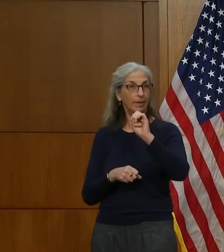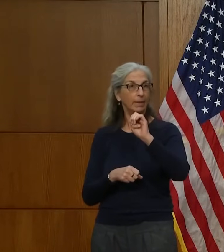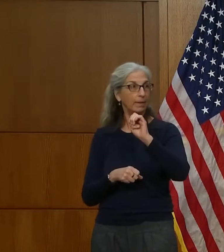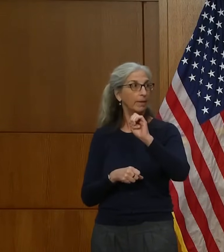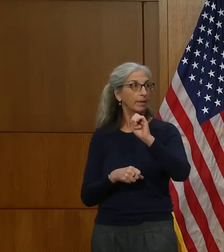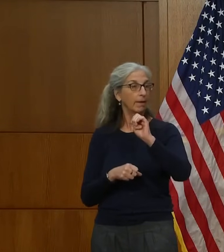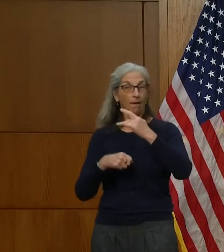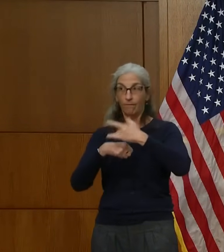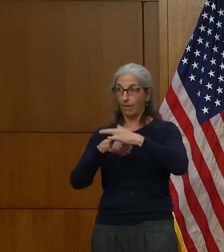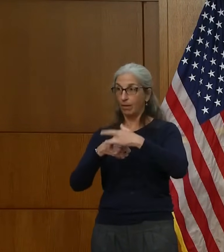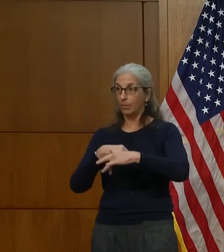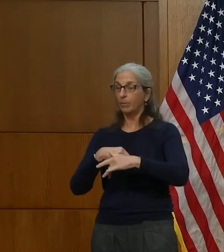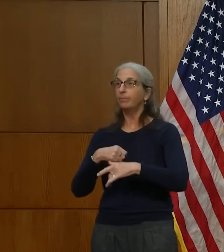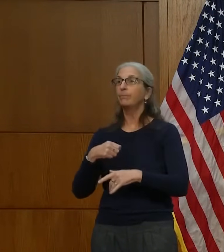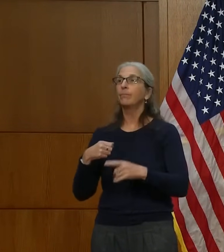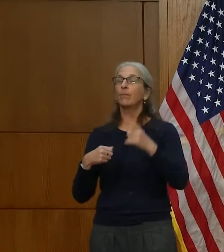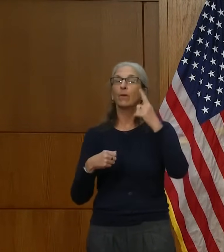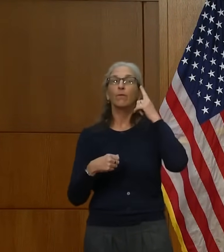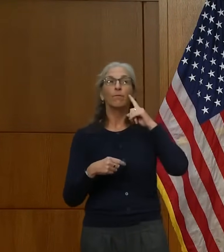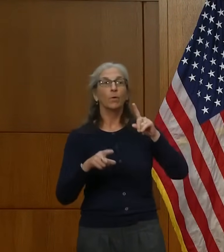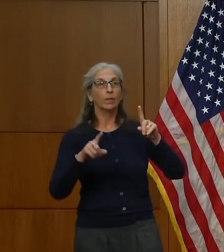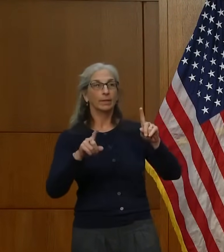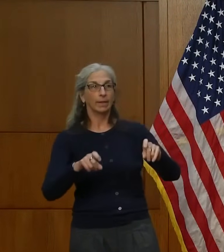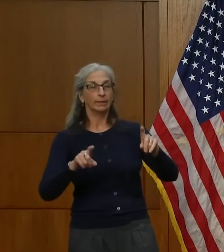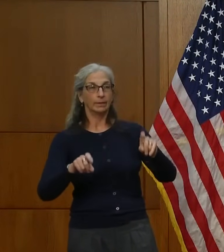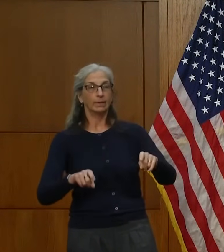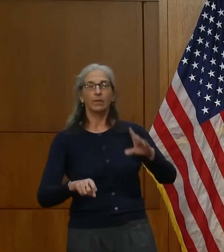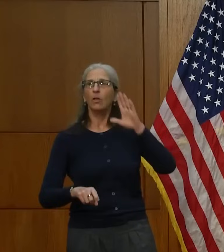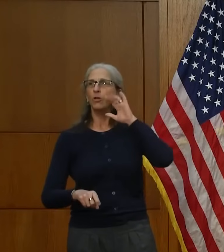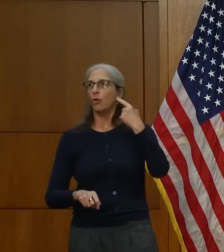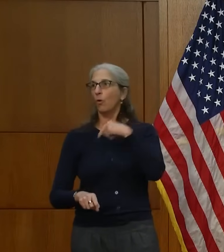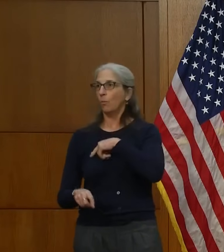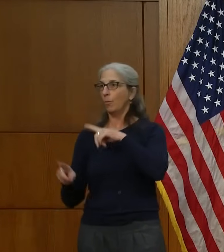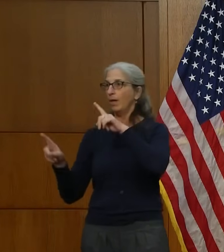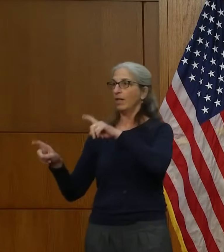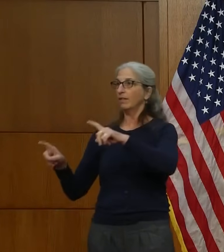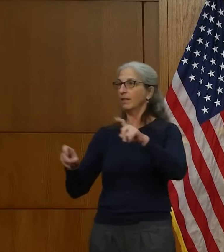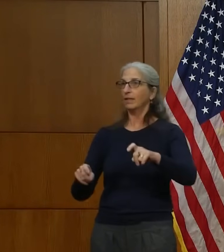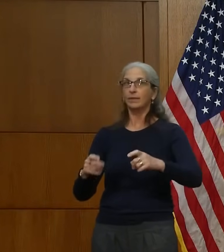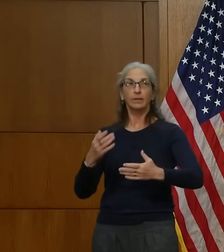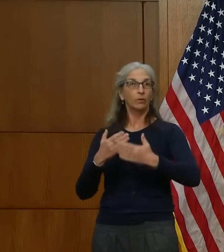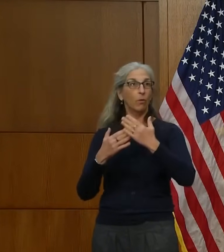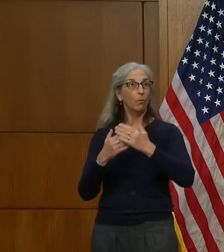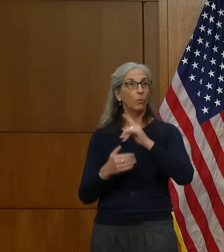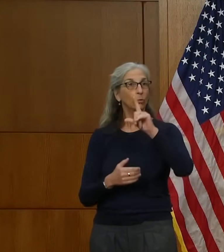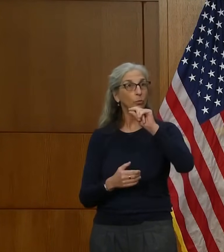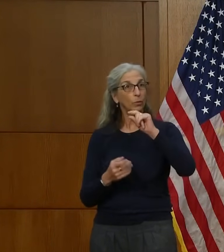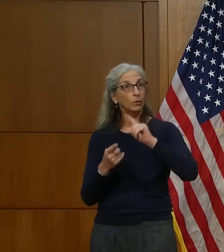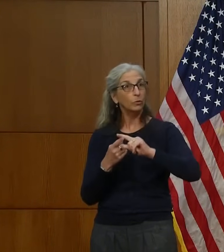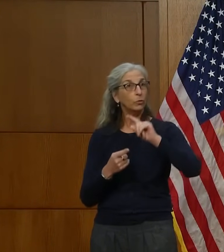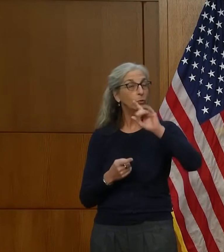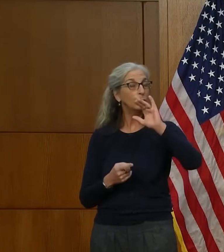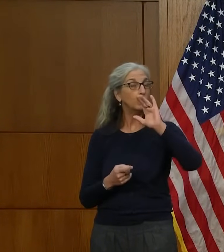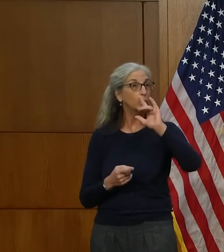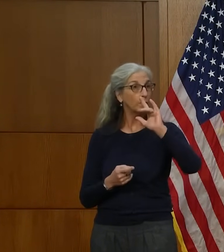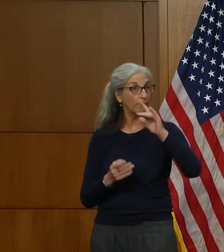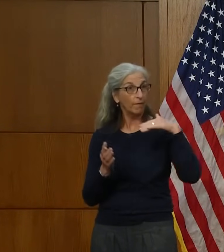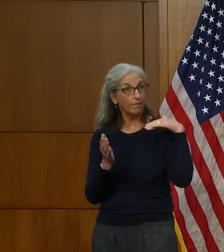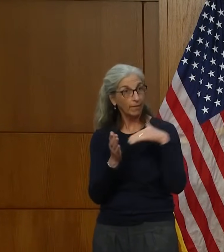ADEQUATE PPE TESTING AND STAFFING AVAILABLE? YEAH THEY'RE GREAT QUESTION. YOU KNOW, AS FAR AS THE TESTING IS,